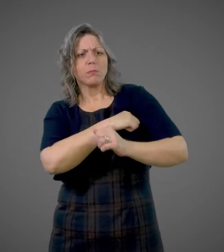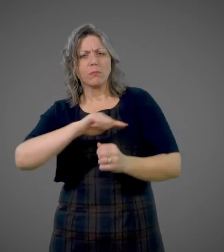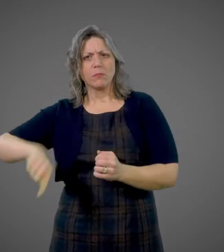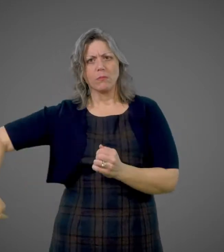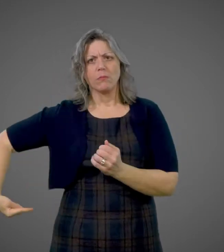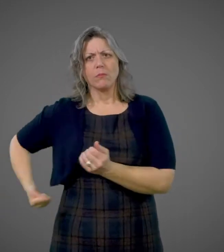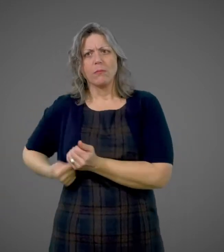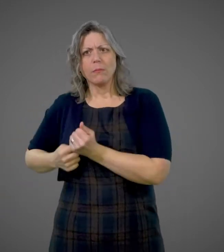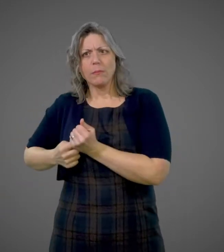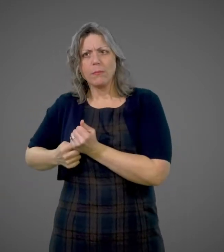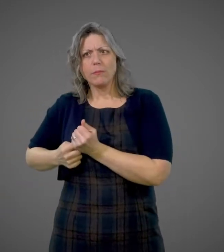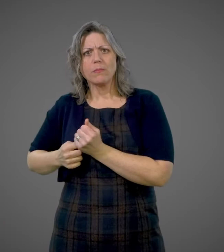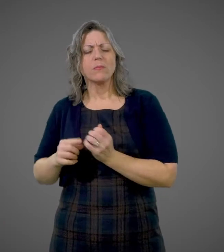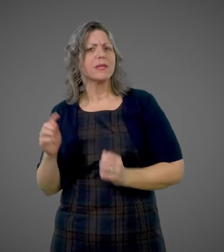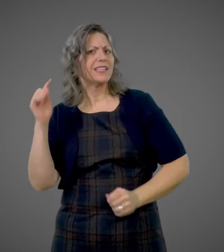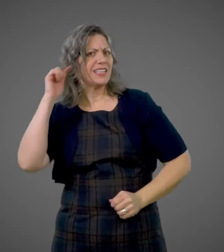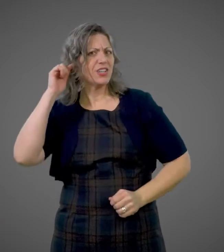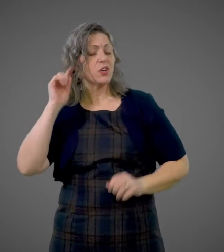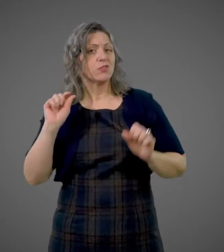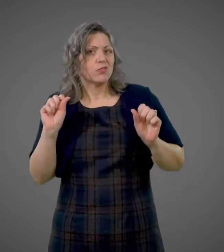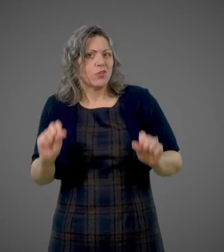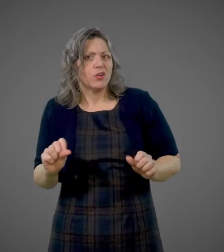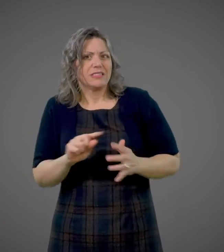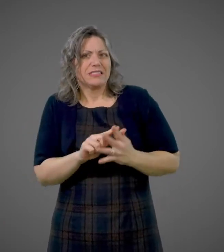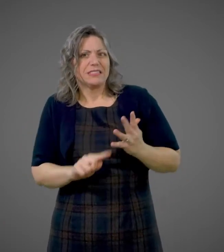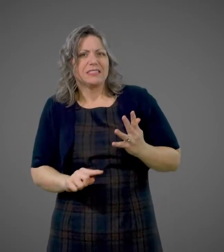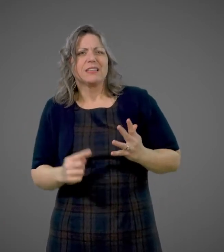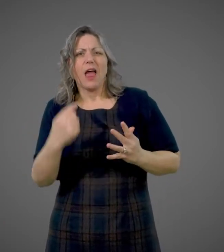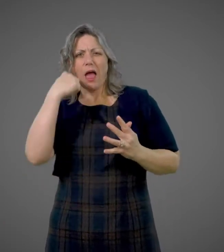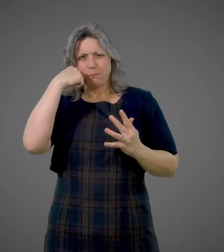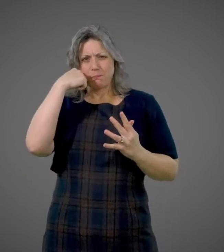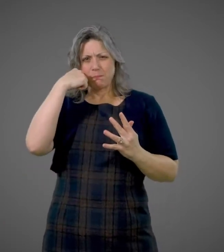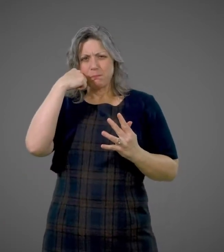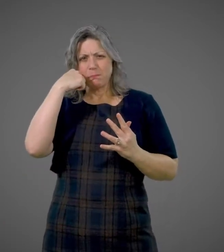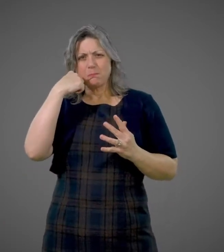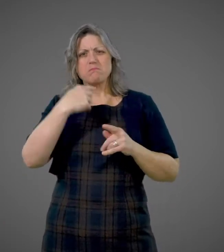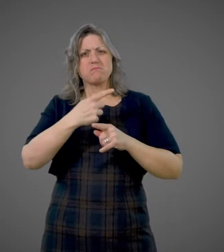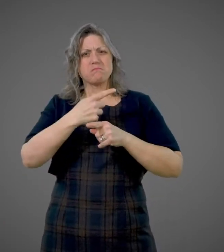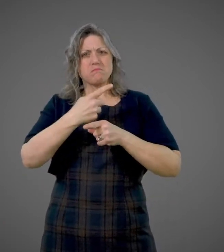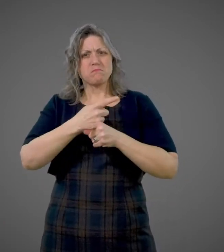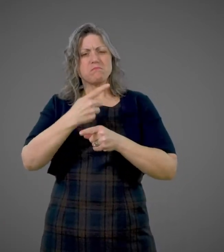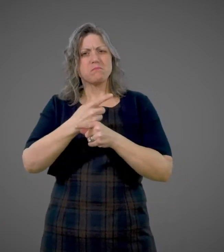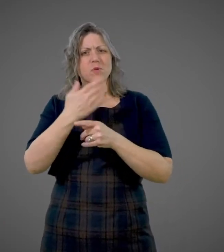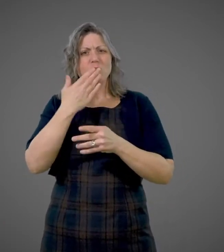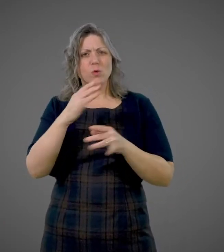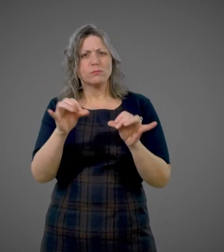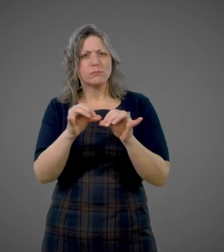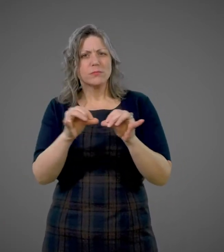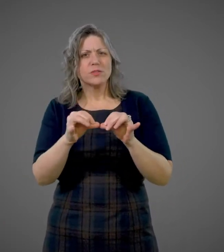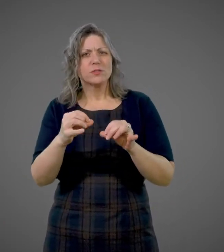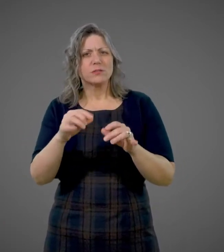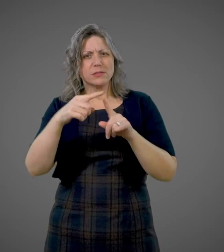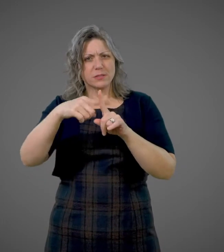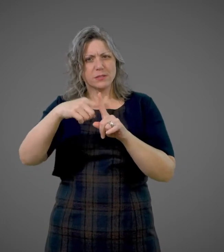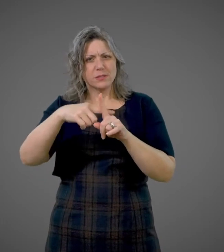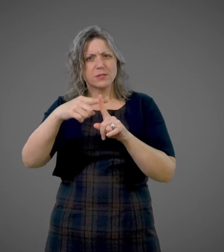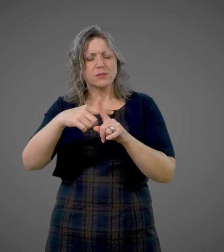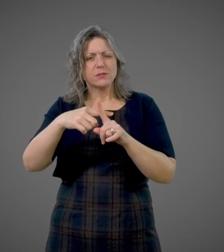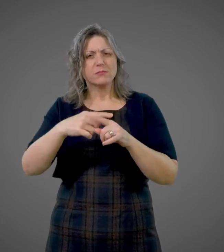into your armpit, in the anus, or sometimes in the ear. Oral temperatures tend to be the most accurate.